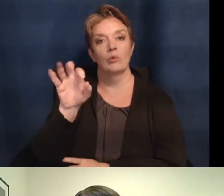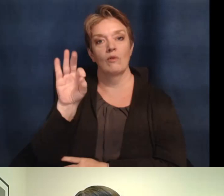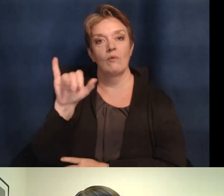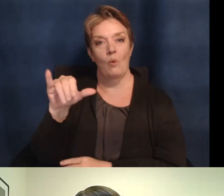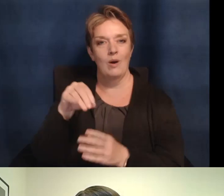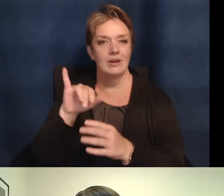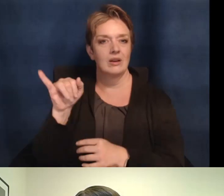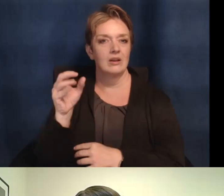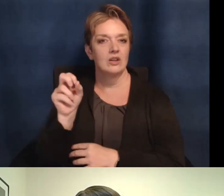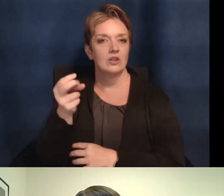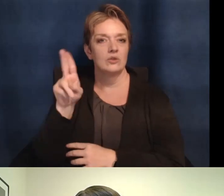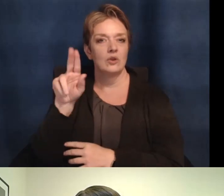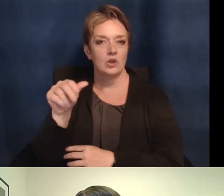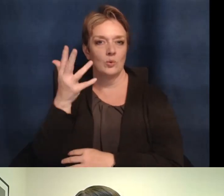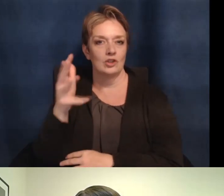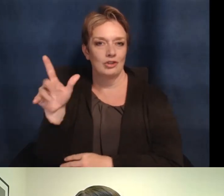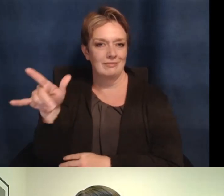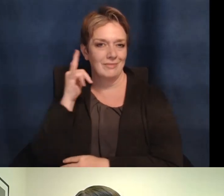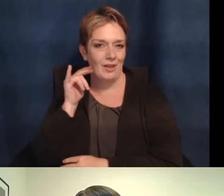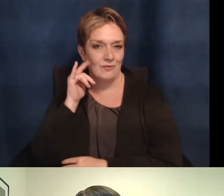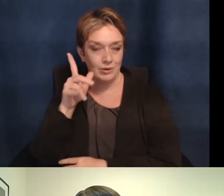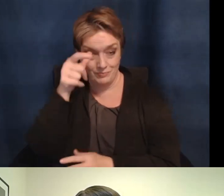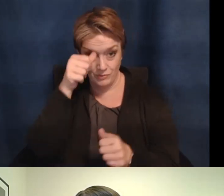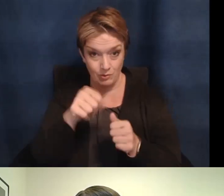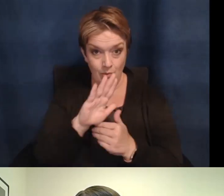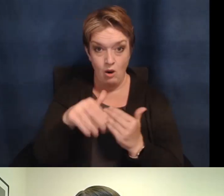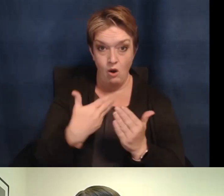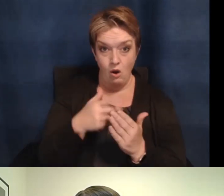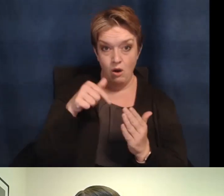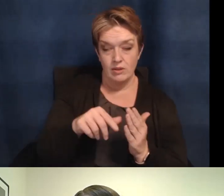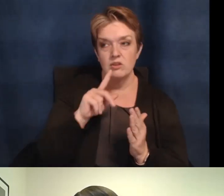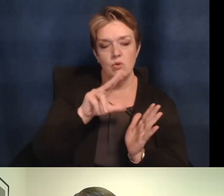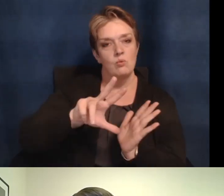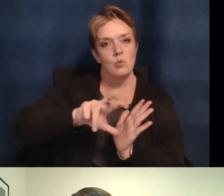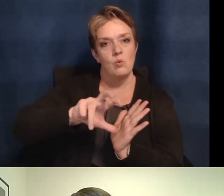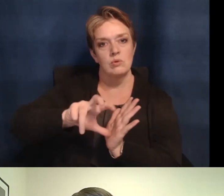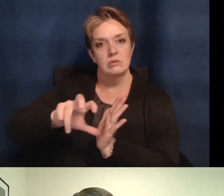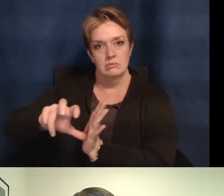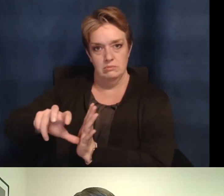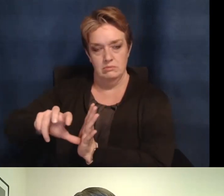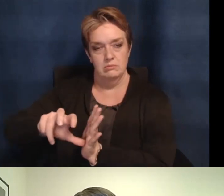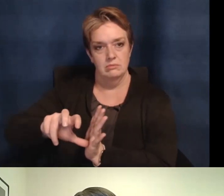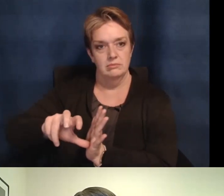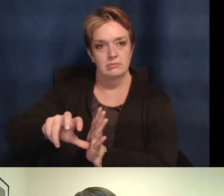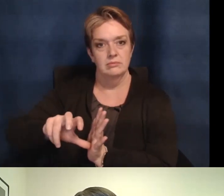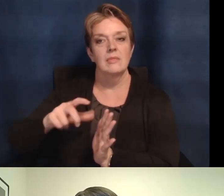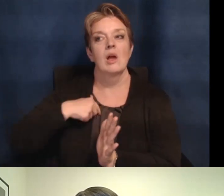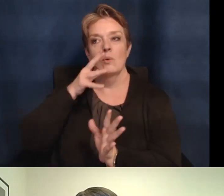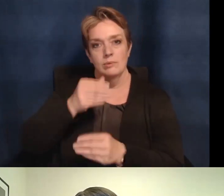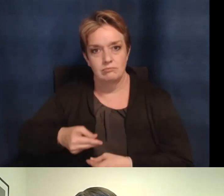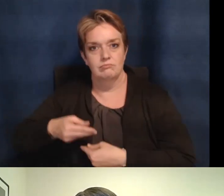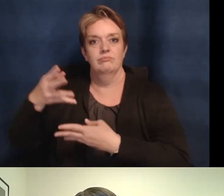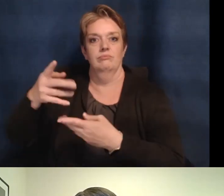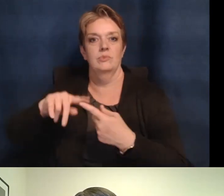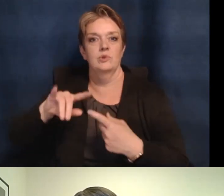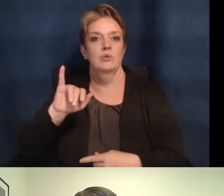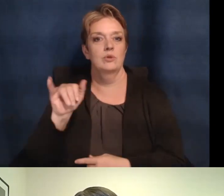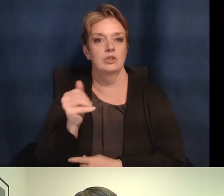And just as a reminder, all these presentations are recorded and are uploaded onto the James Castle House's YouTube channel,